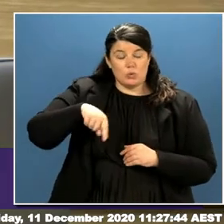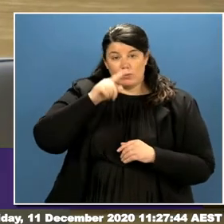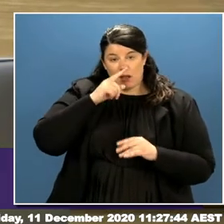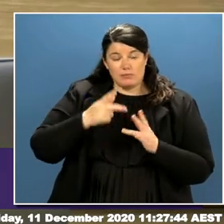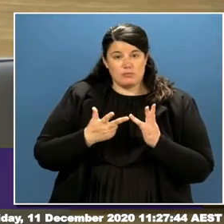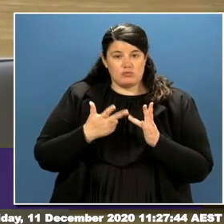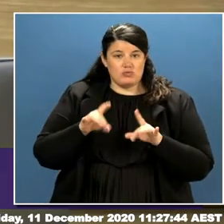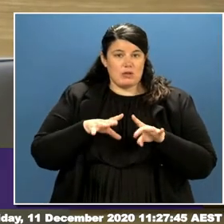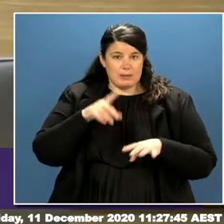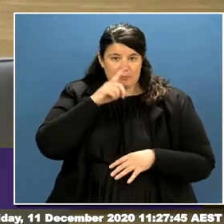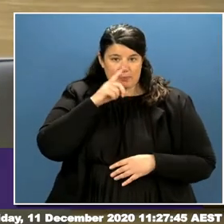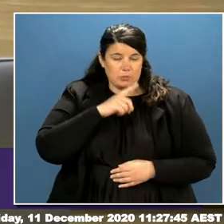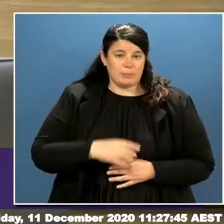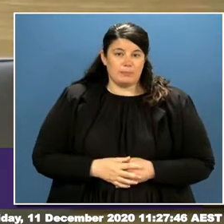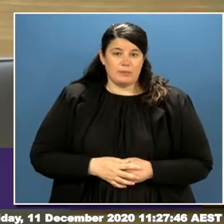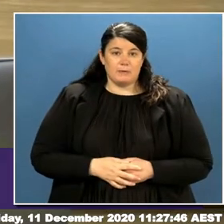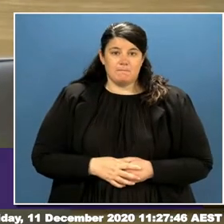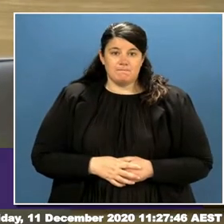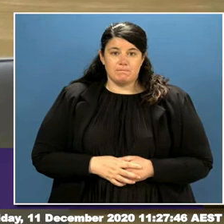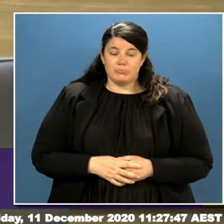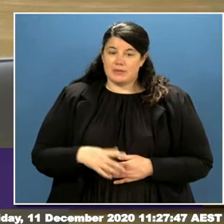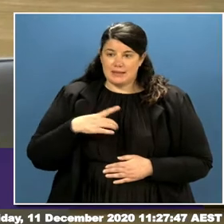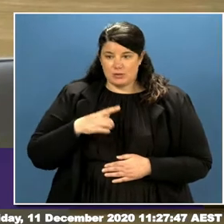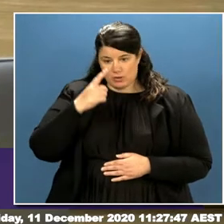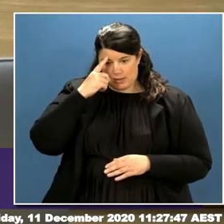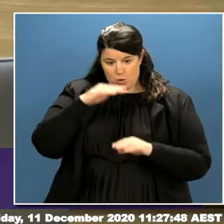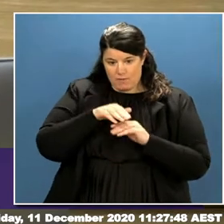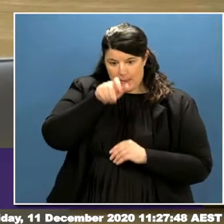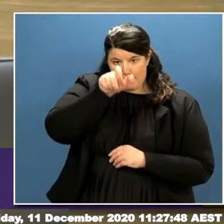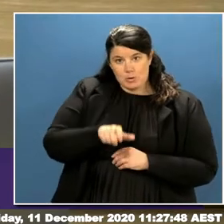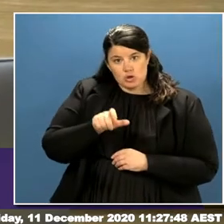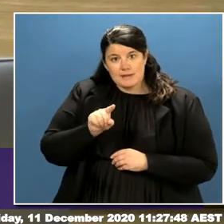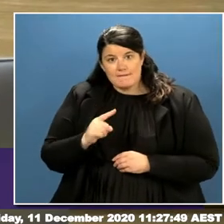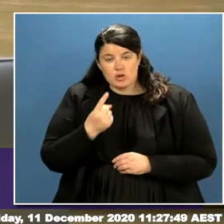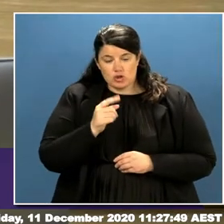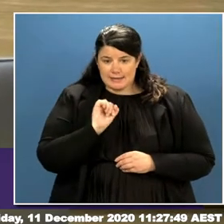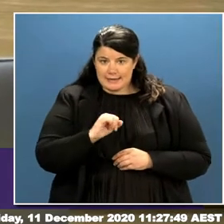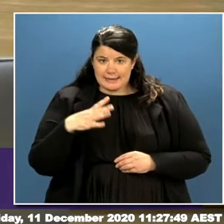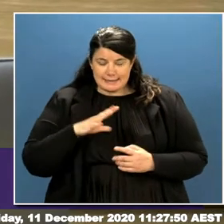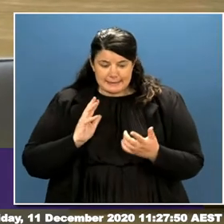There is a need for a person-centred approach to employment for people with disability.